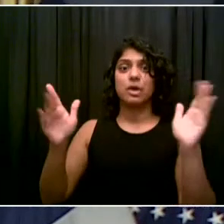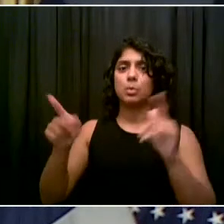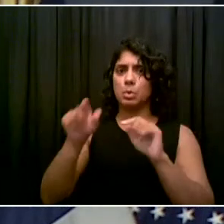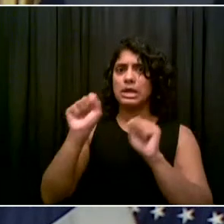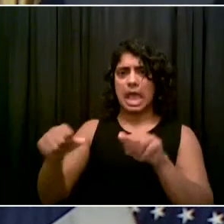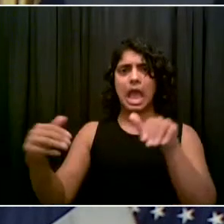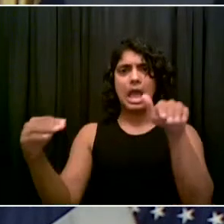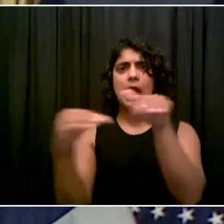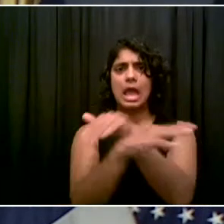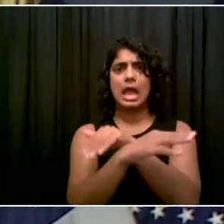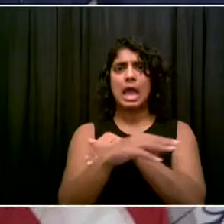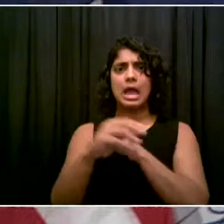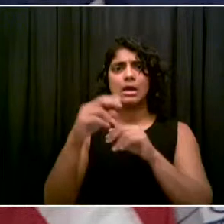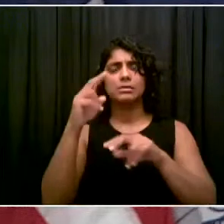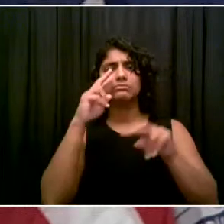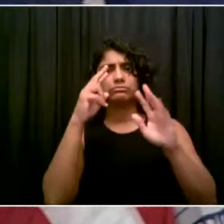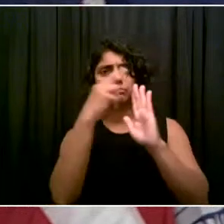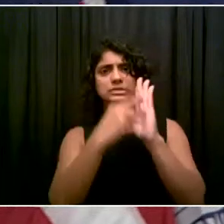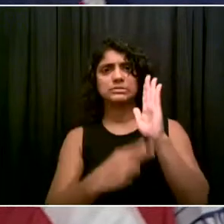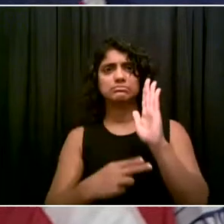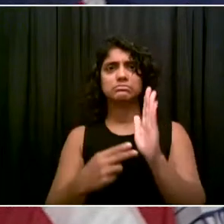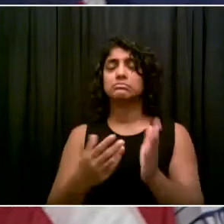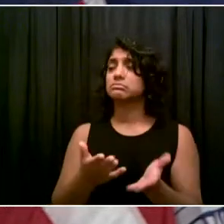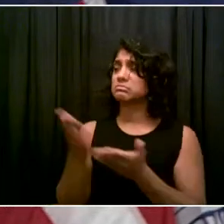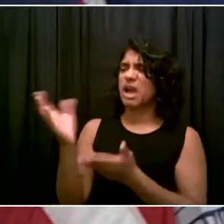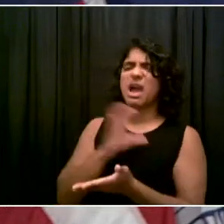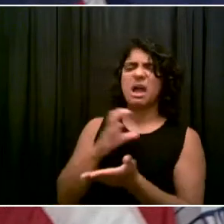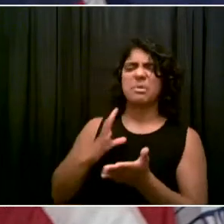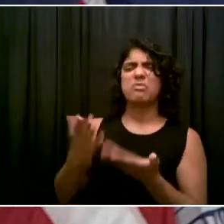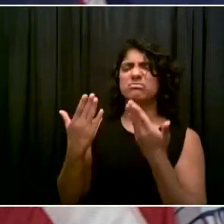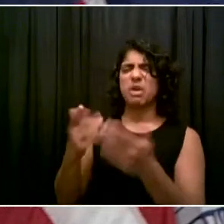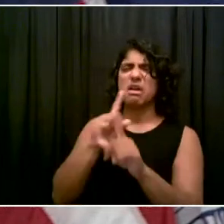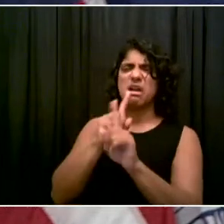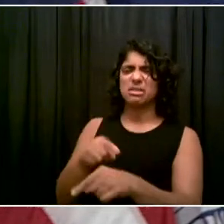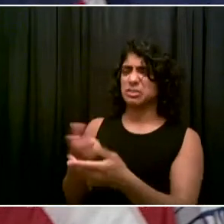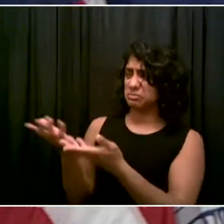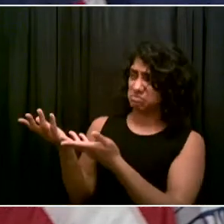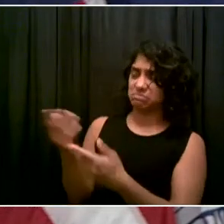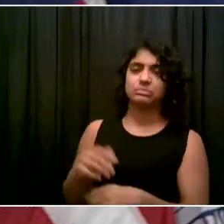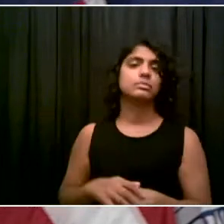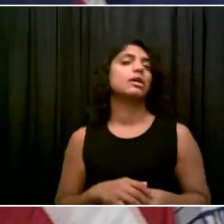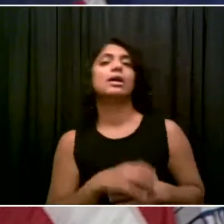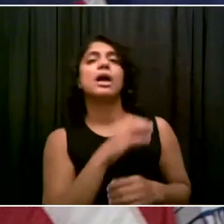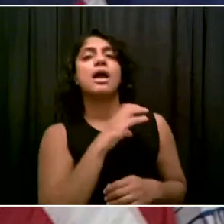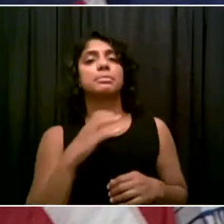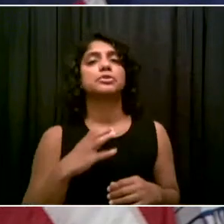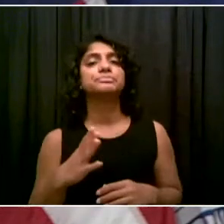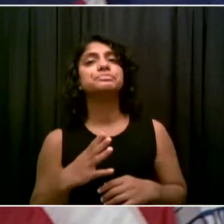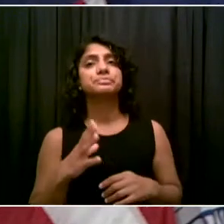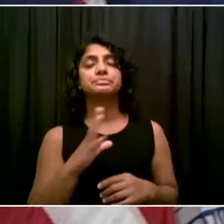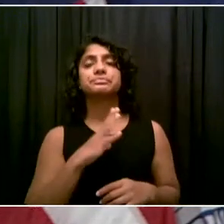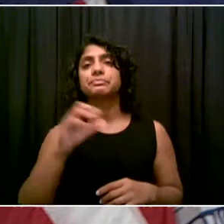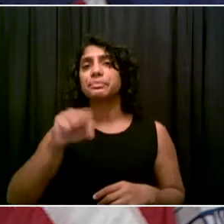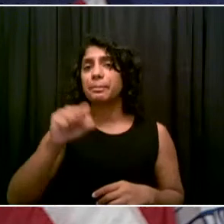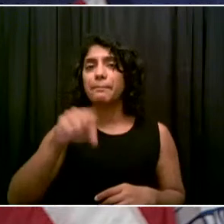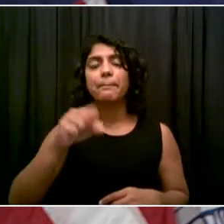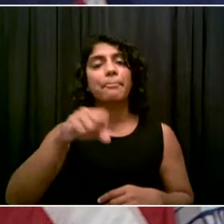IS ALL UP PUBLICLY. THE DETAILS ARE UP. I THINK WE HAVE MORE